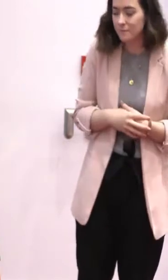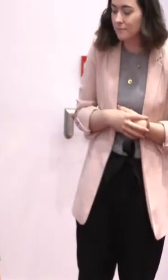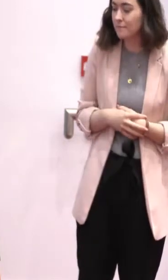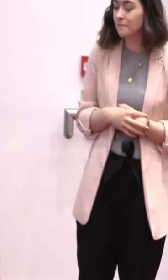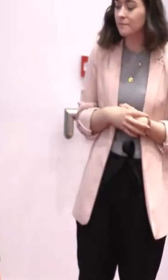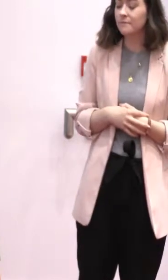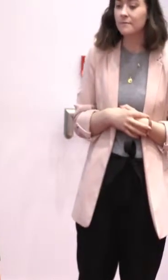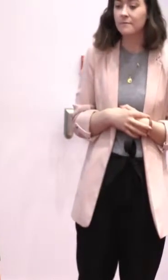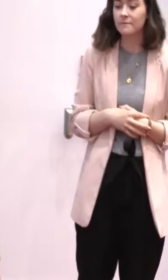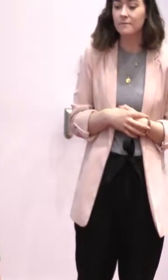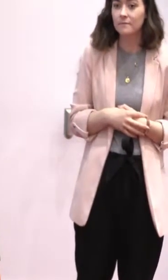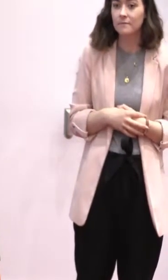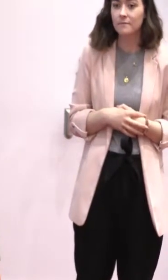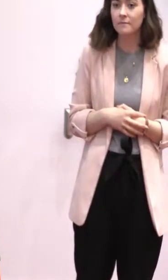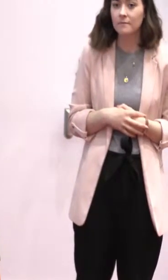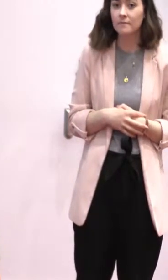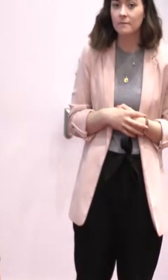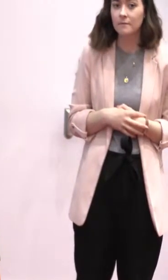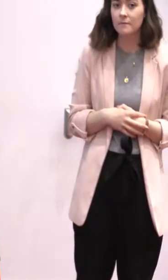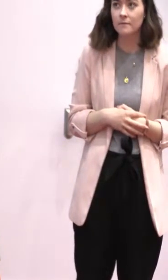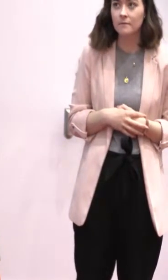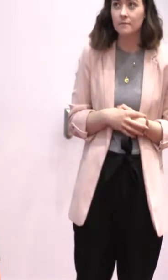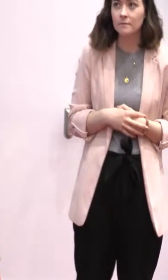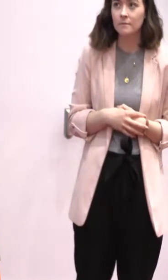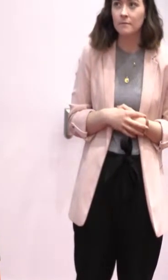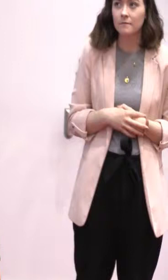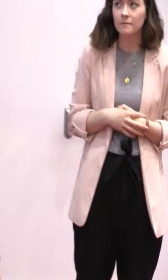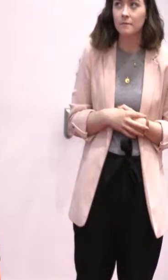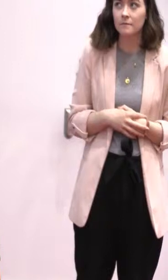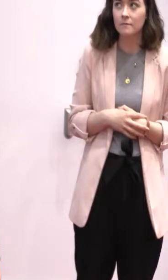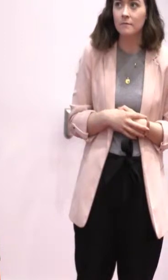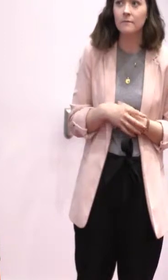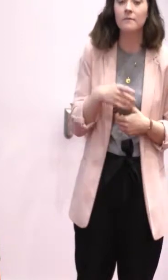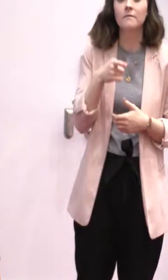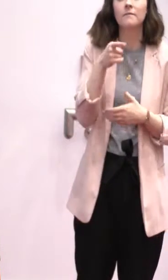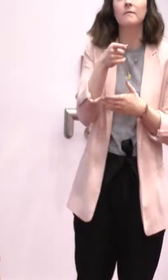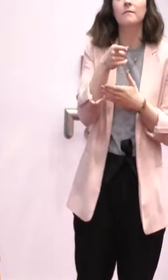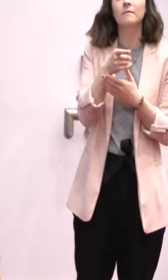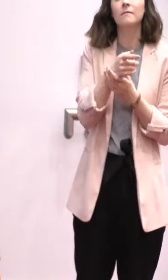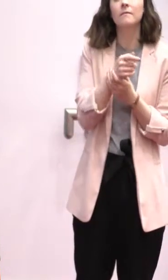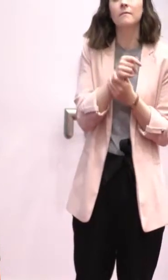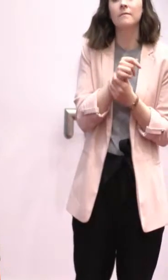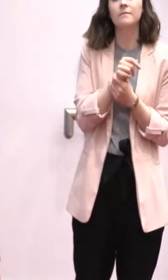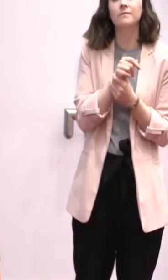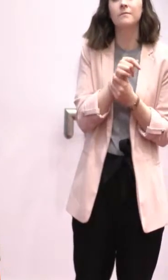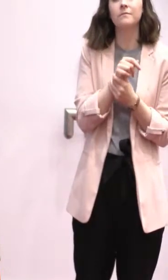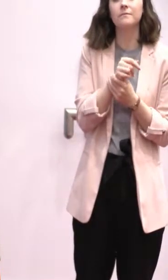A few months ago, when I was talking to my friend about being a foster mother, he said